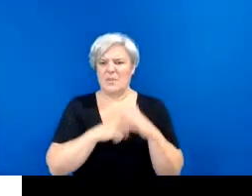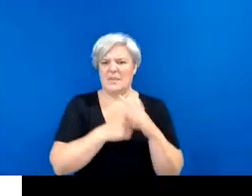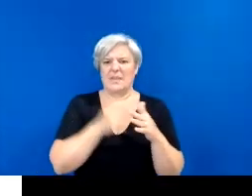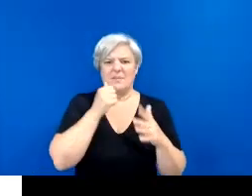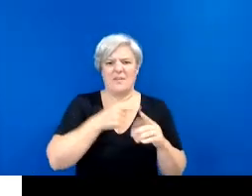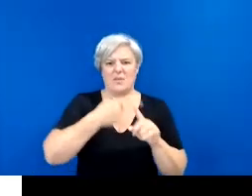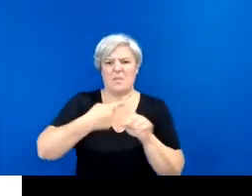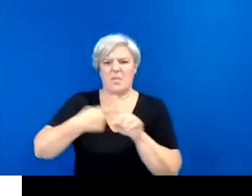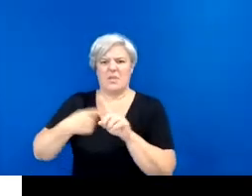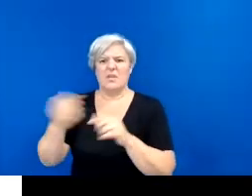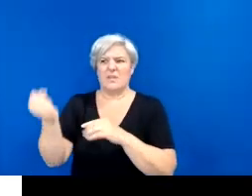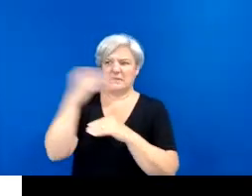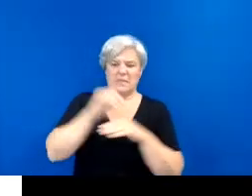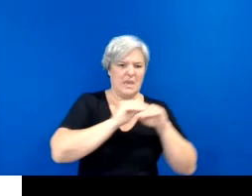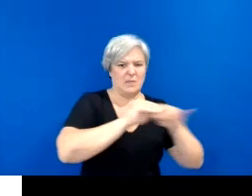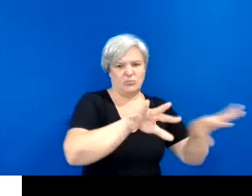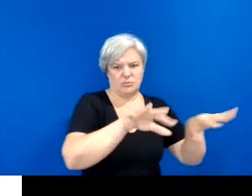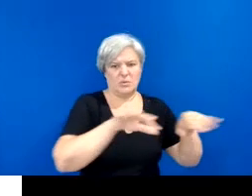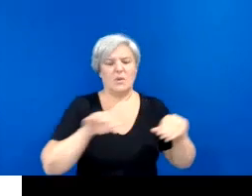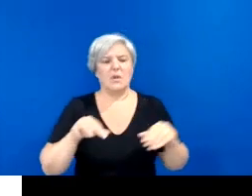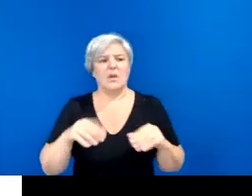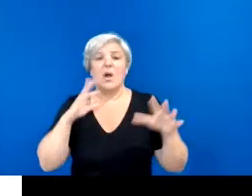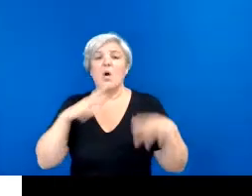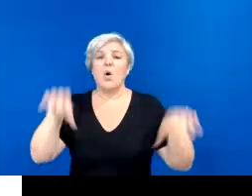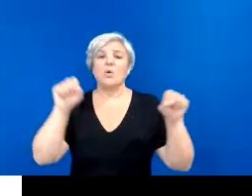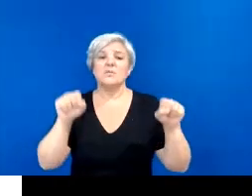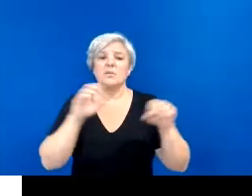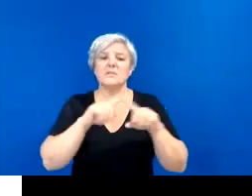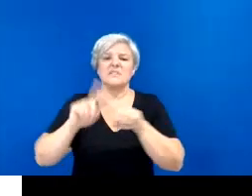they send us a list and those are hosted by different OER leads,